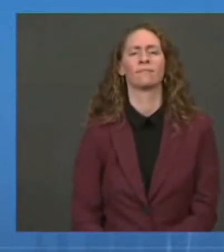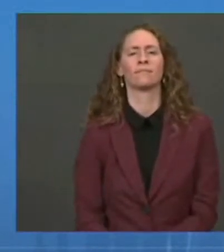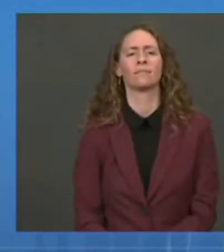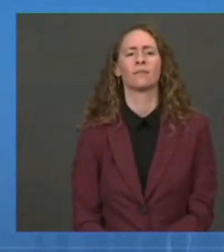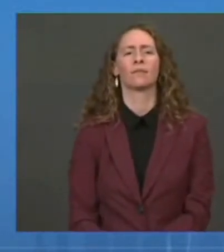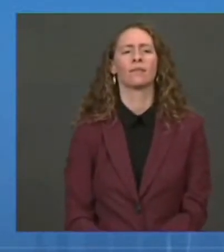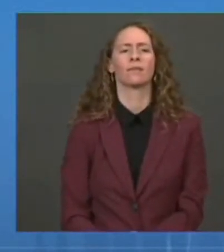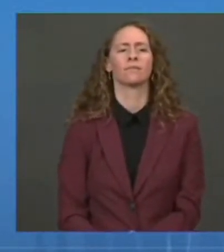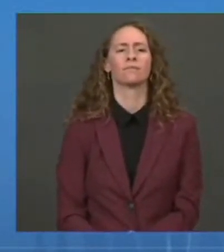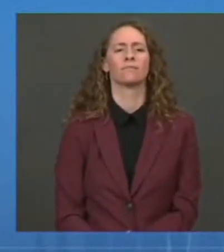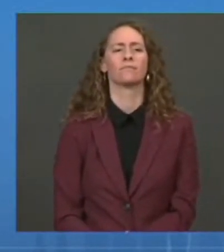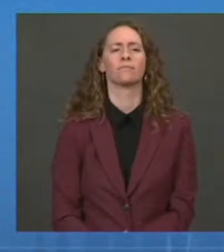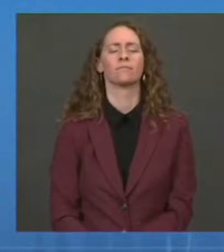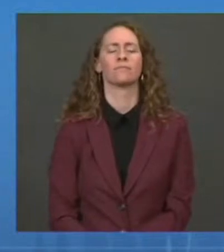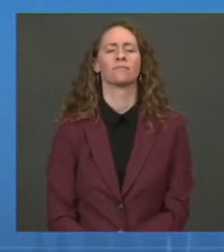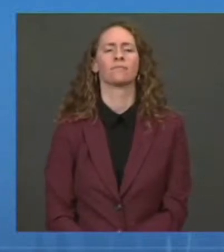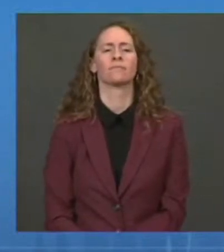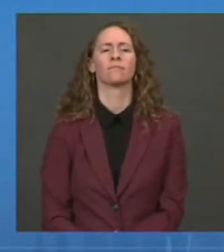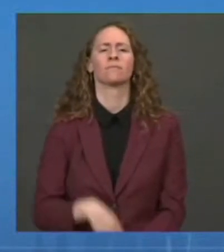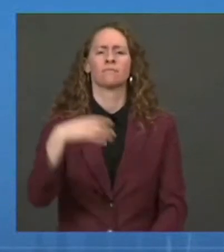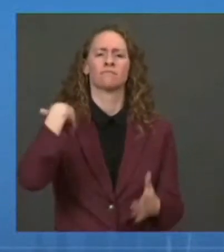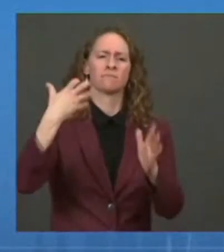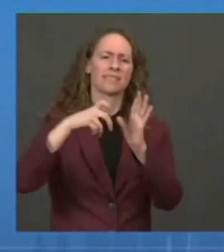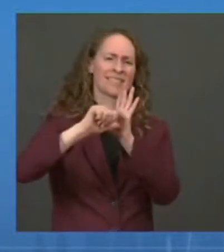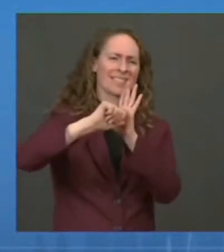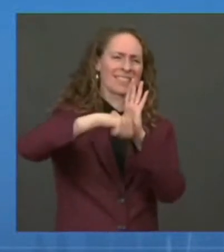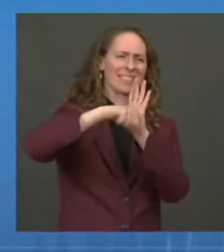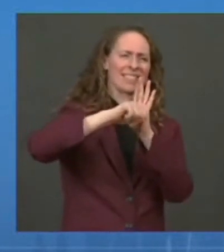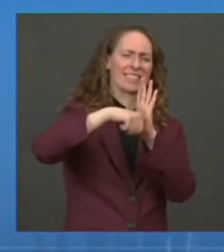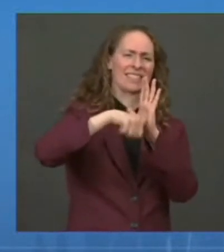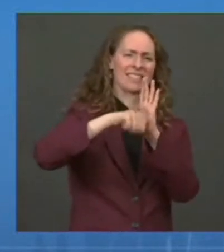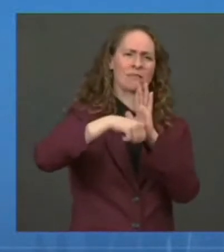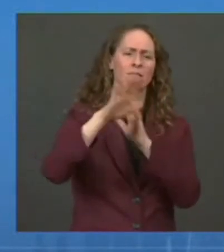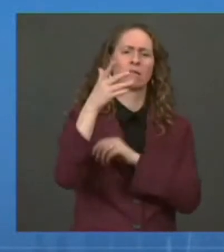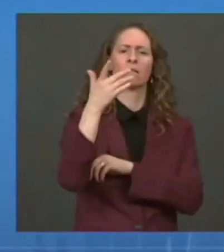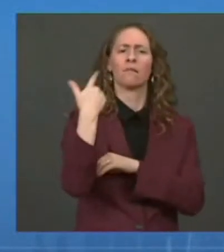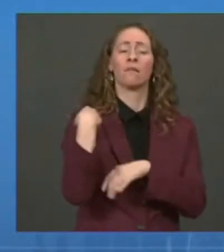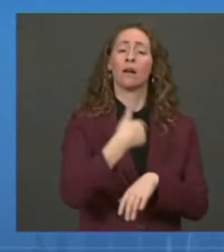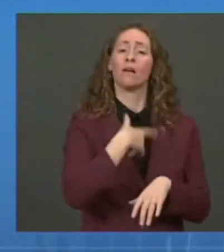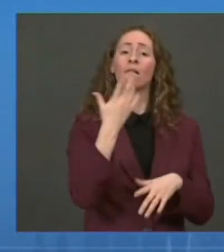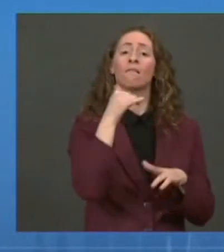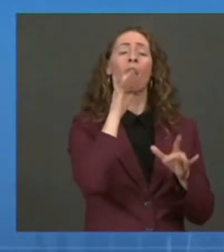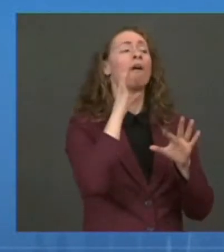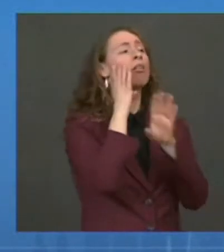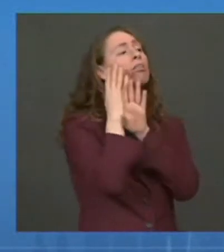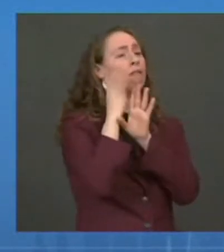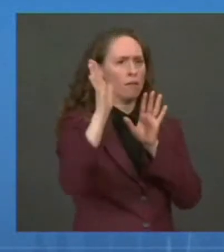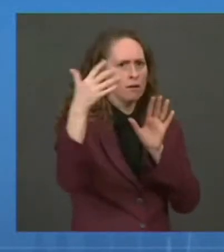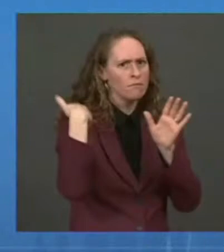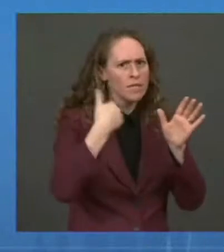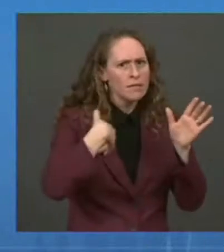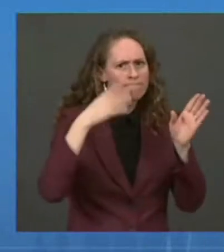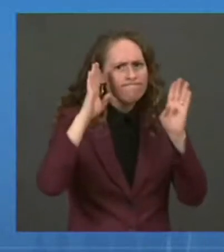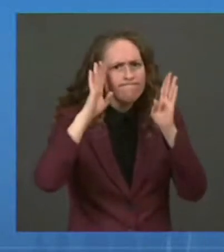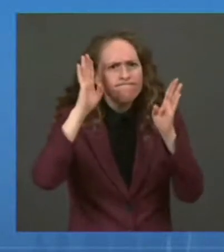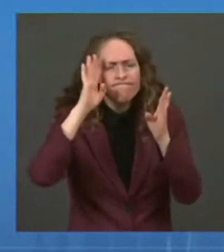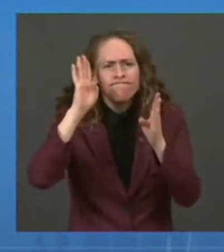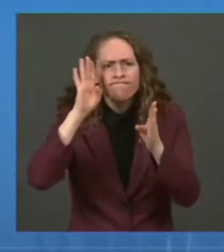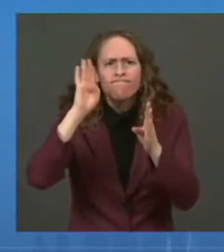THE VIRUS. I WANT TO TAKE A MOMENT TO EMPHASIZE THE IMPORTANCE OF STAYING VIGILENT.